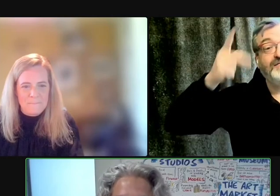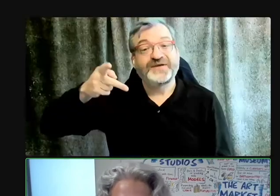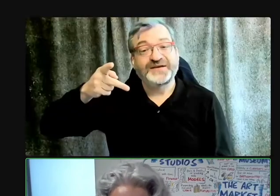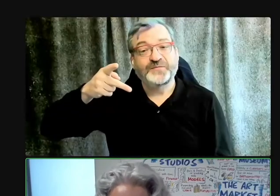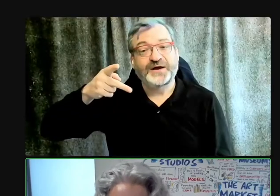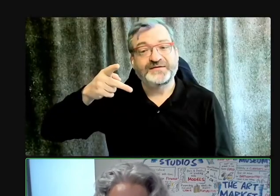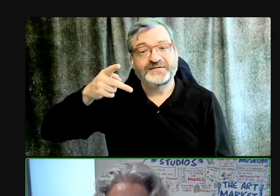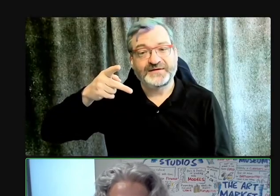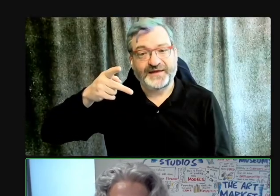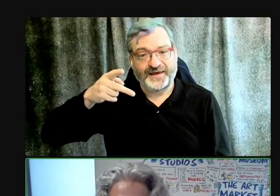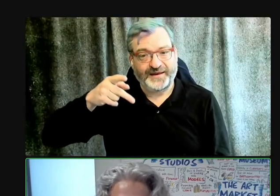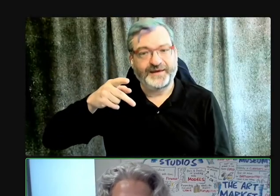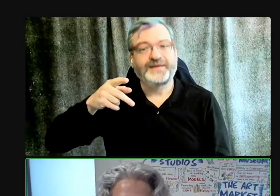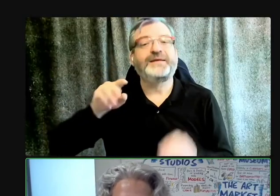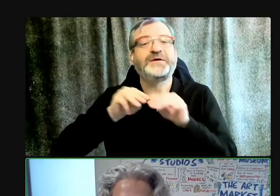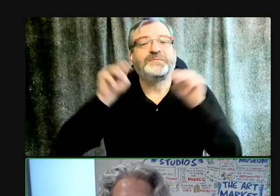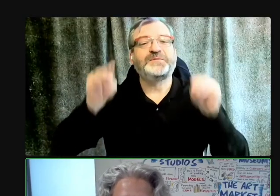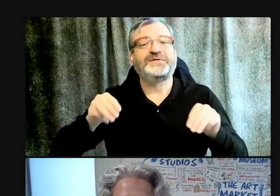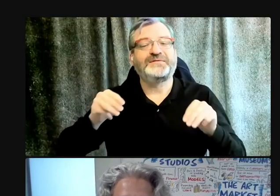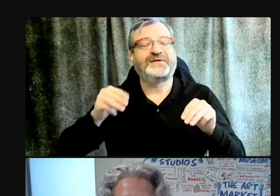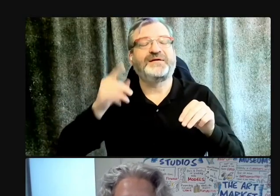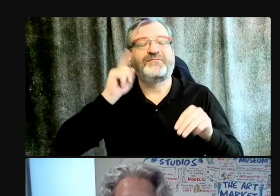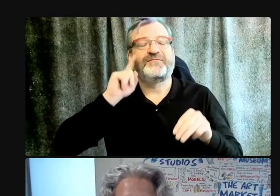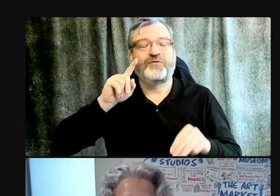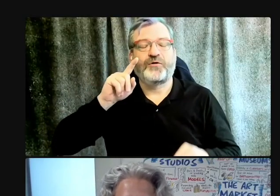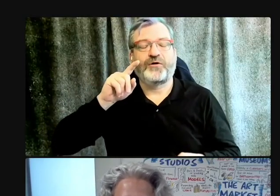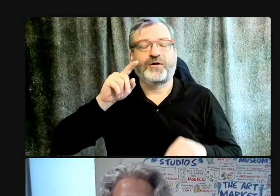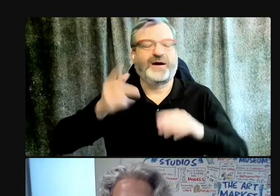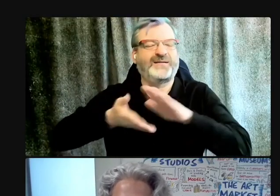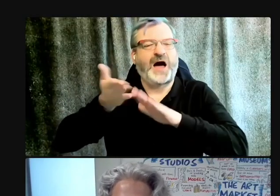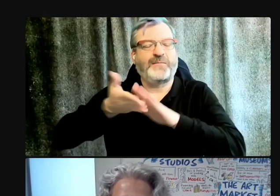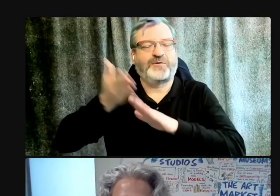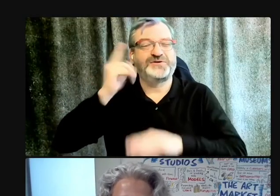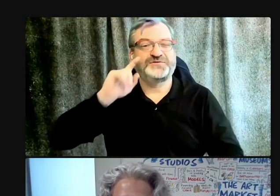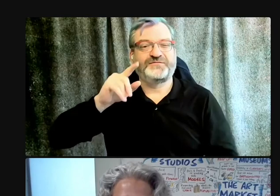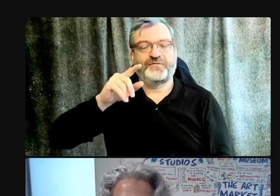at the Pennsylvania Academy of the Fine Arts. I am on the screen with you now